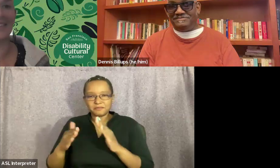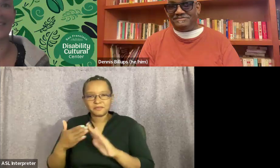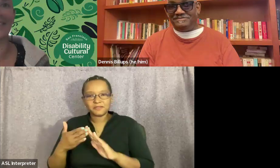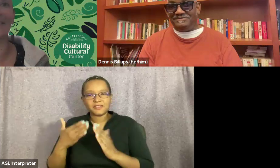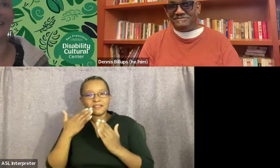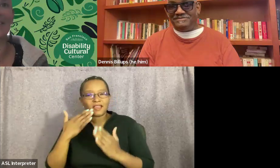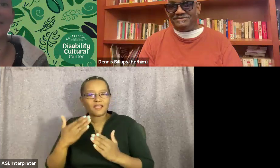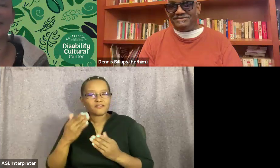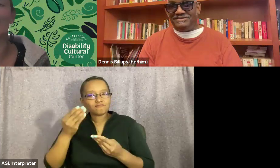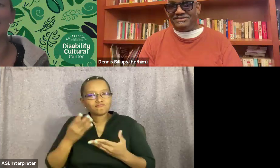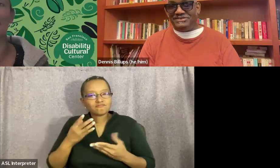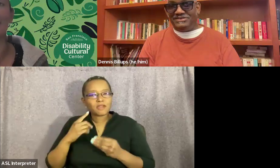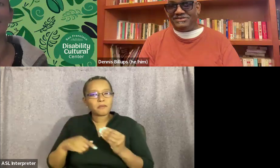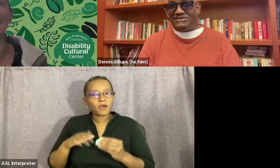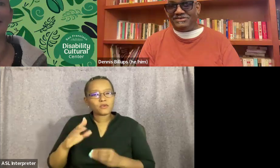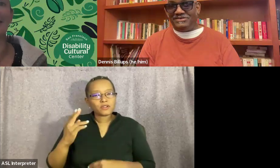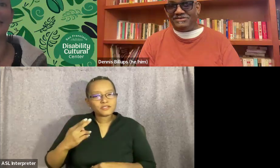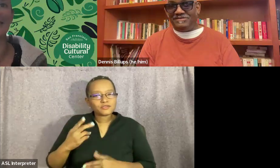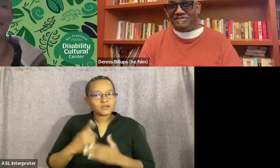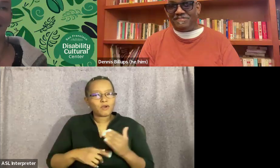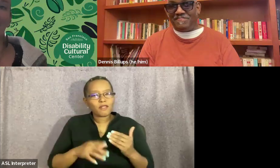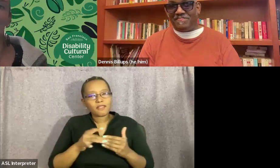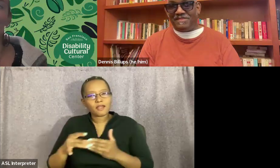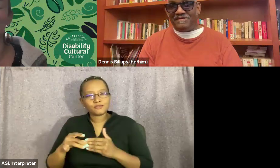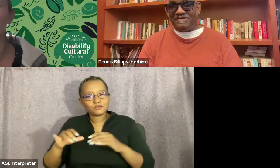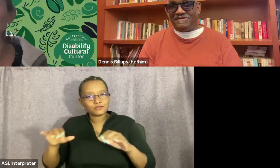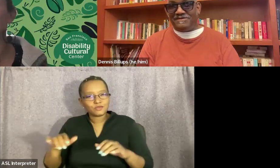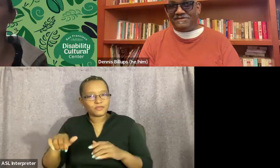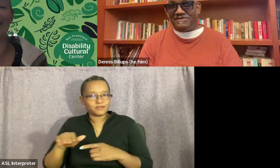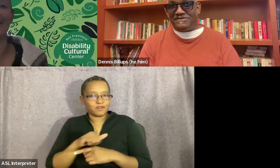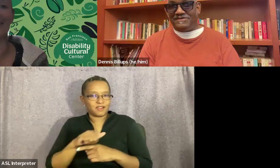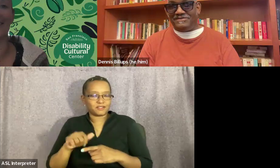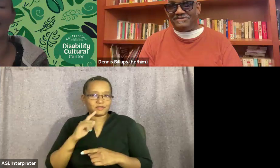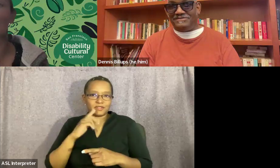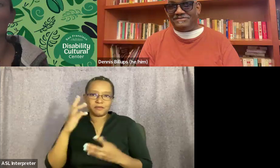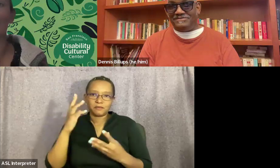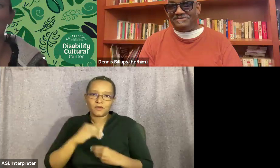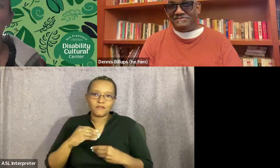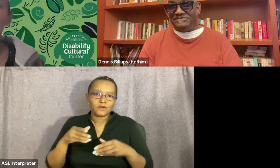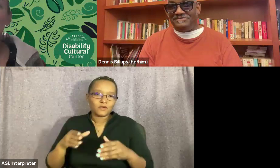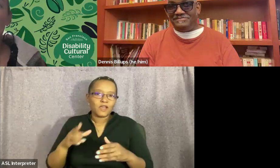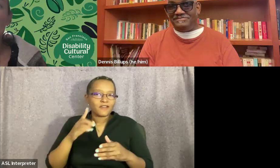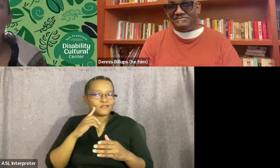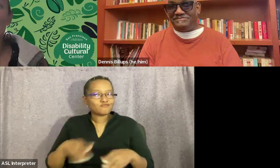history and what led you into this practice. It was really a lovely way to end a week.